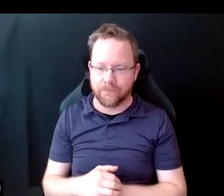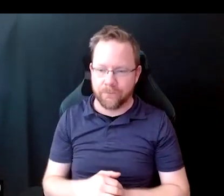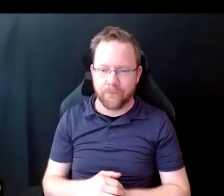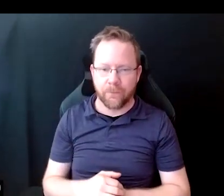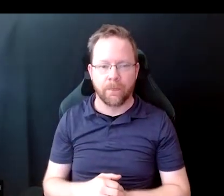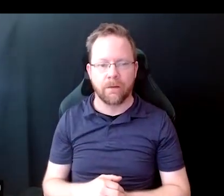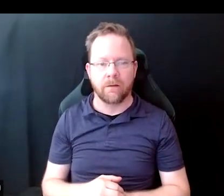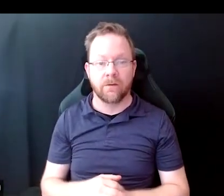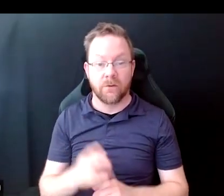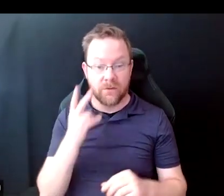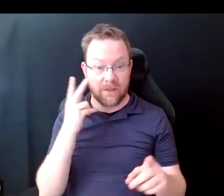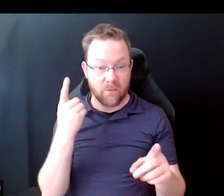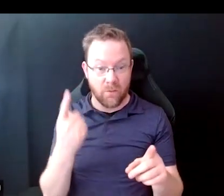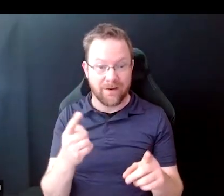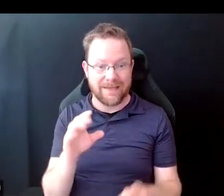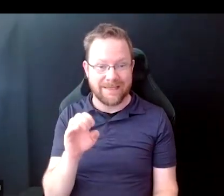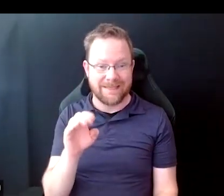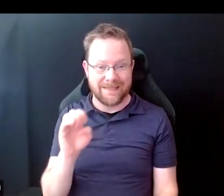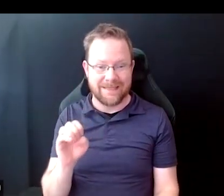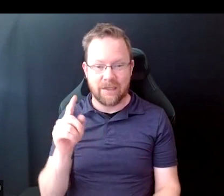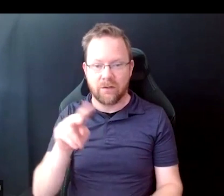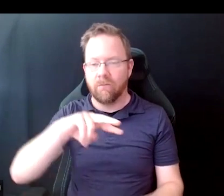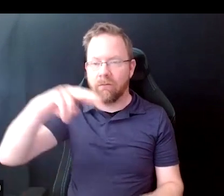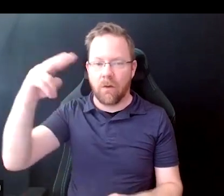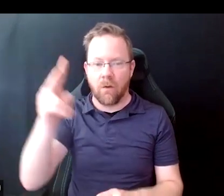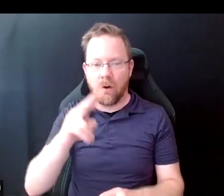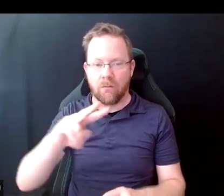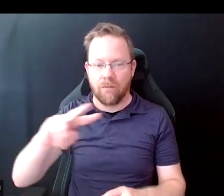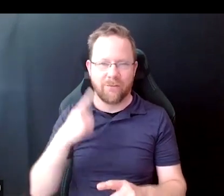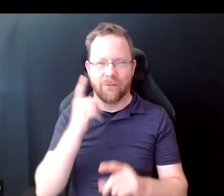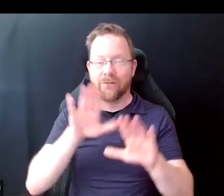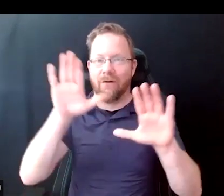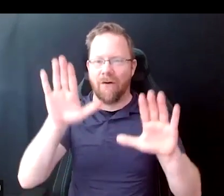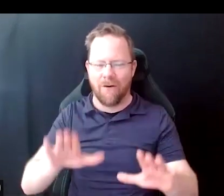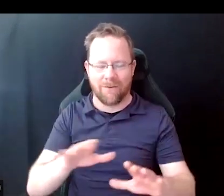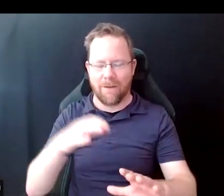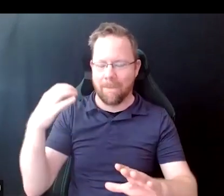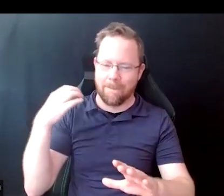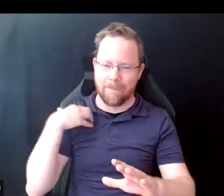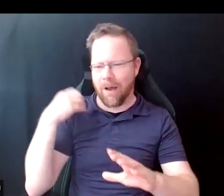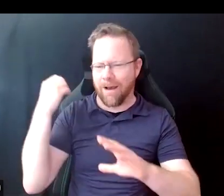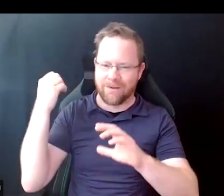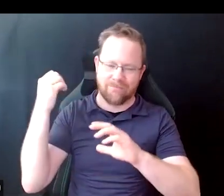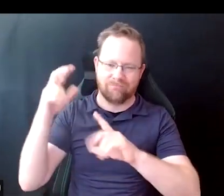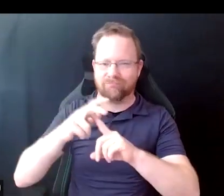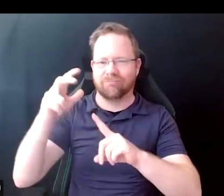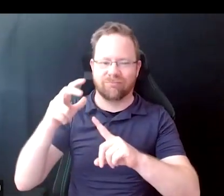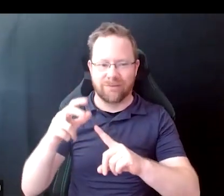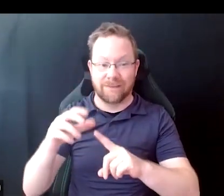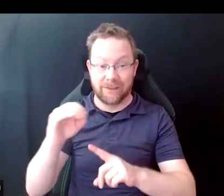one of the AstroAccess flyers, CC, floating around, looking awesome and looking like a boss in zero gravity. CC is a wheelchair user.